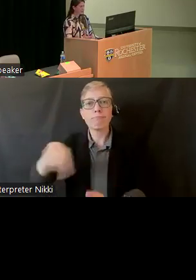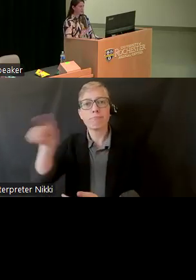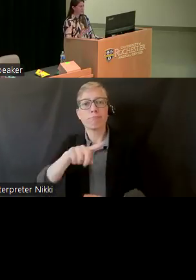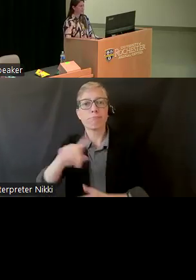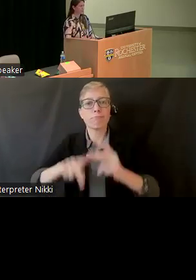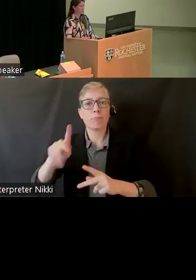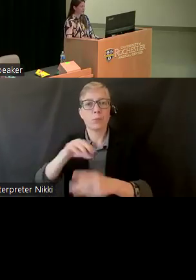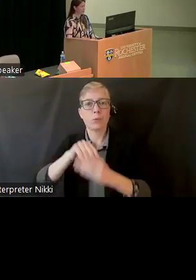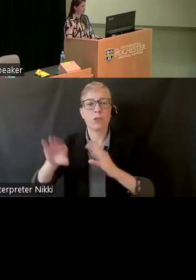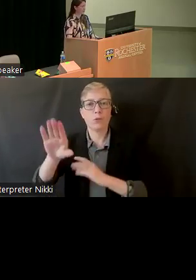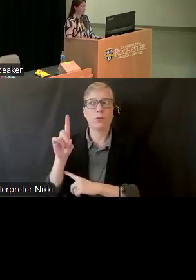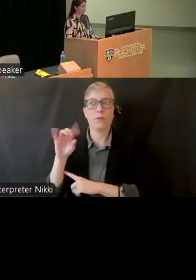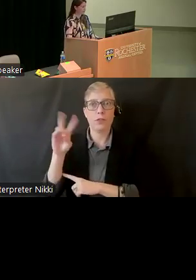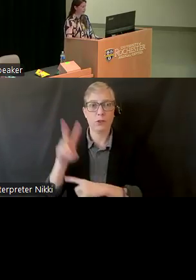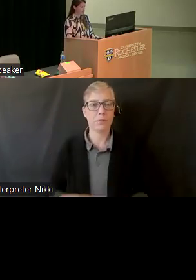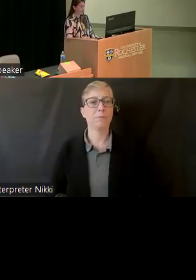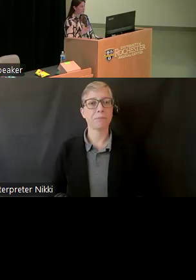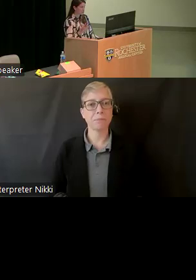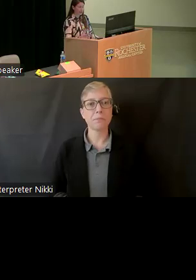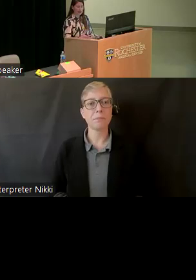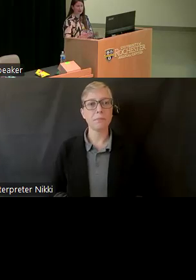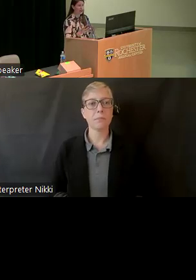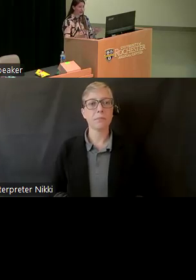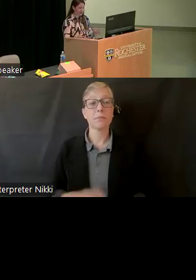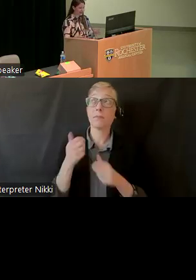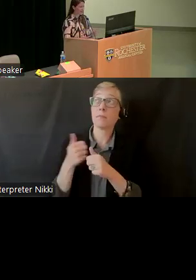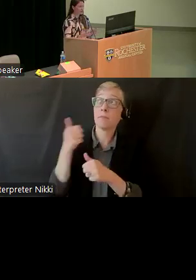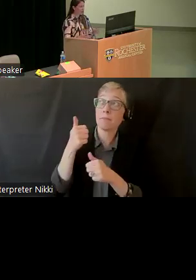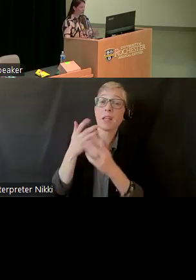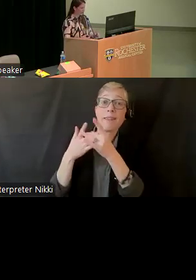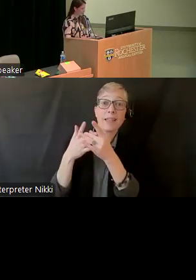leadership has been really responsive and some folks already have a lot of these things already